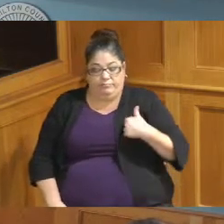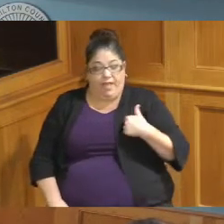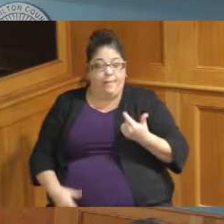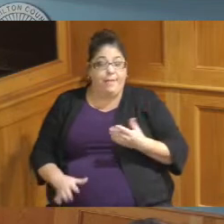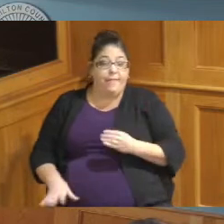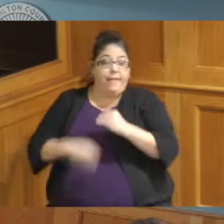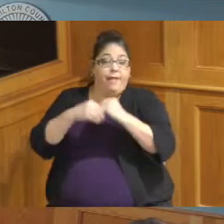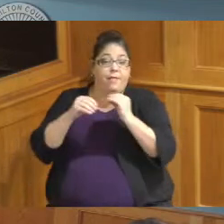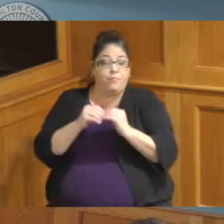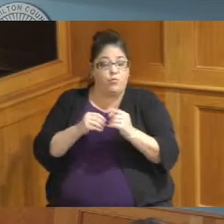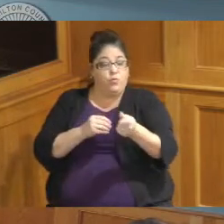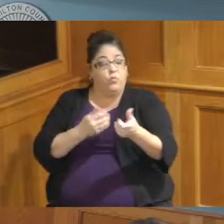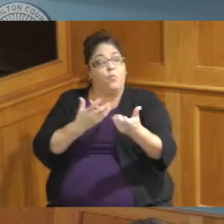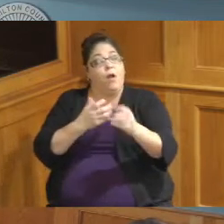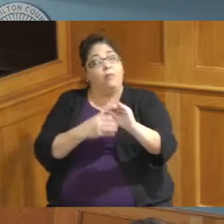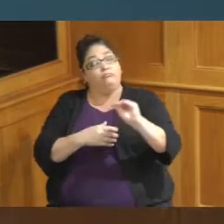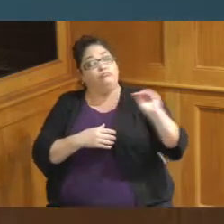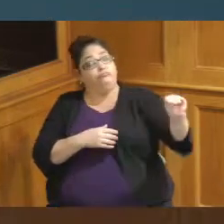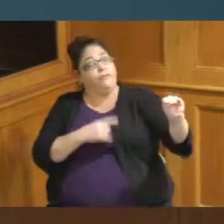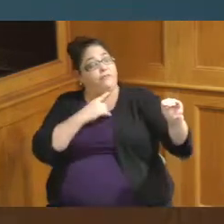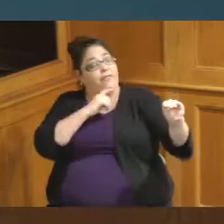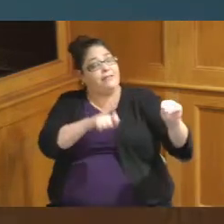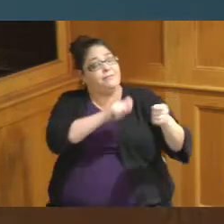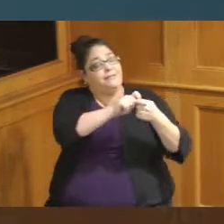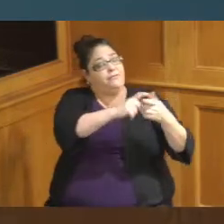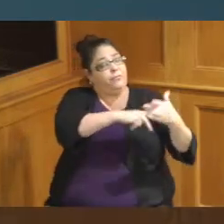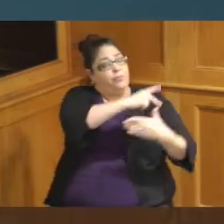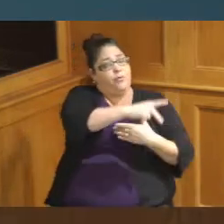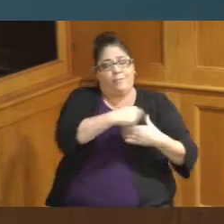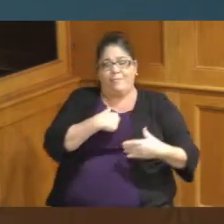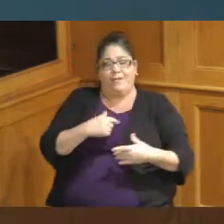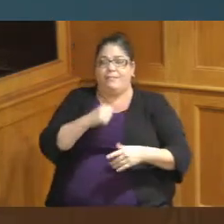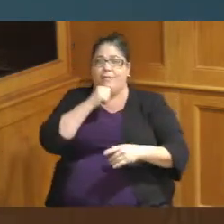wanted to put something towards something but I didn't get that opportunity it was at four